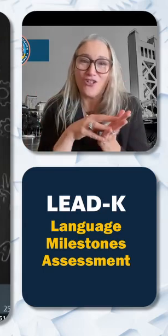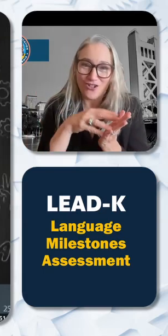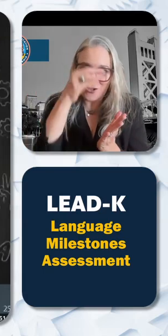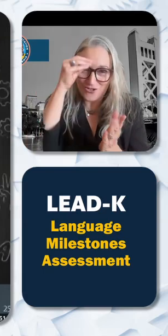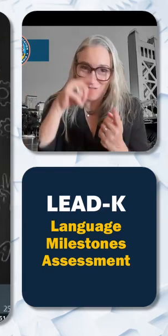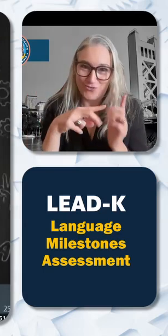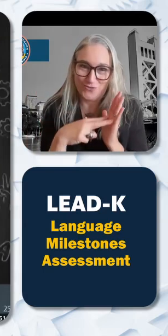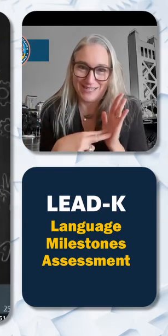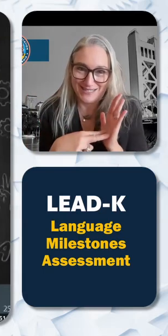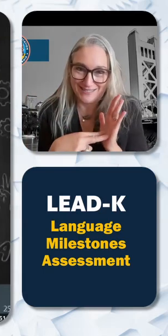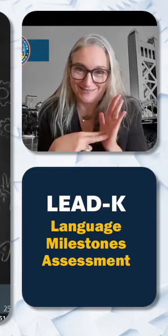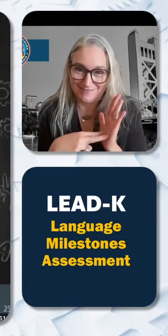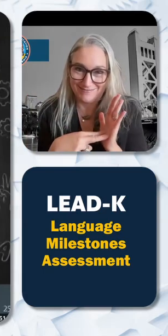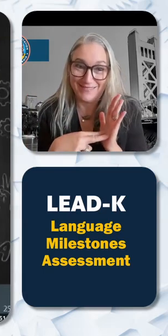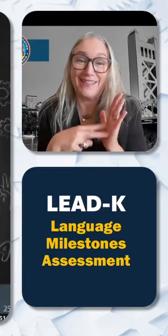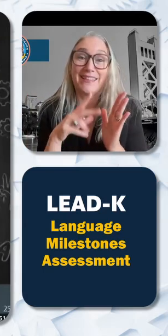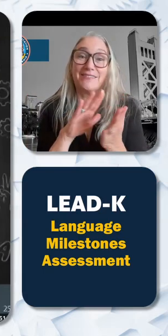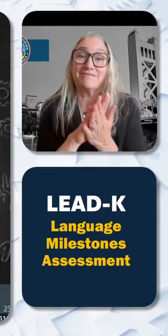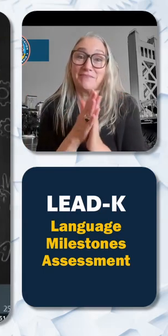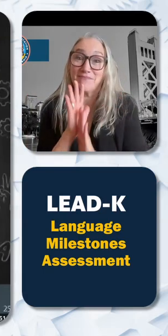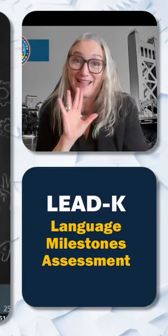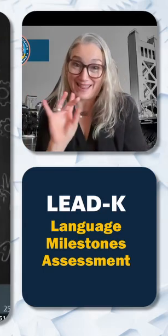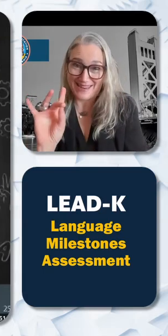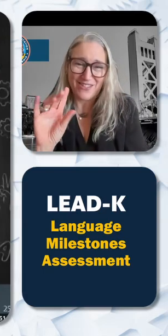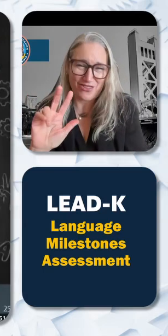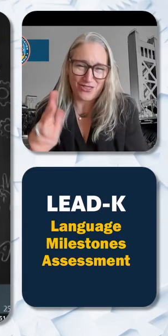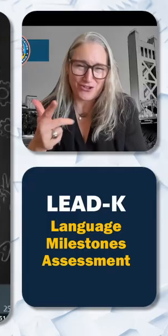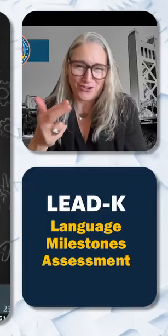from ages 5 to 8, that is when they start to learn to read.